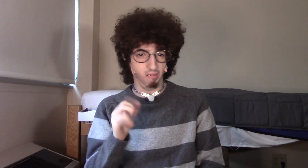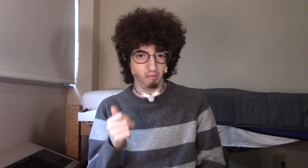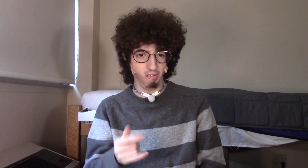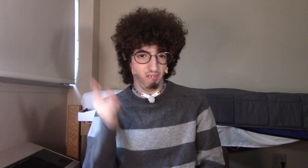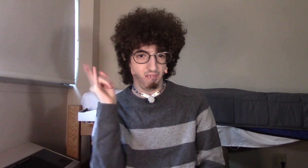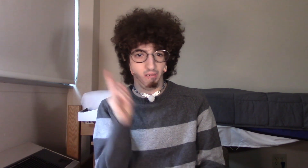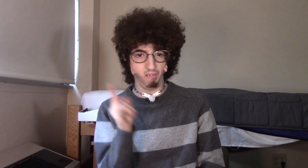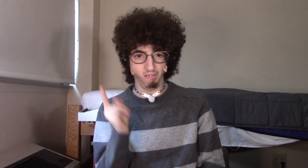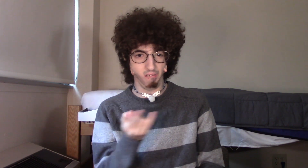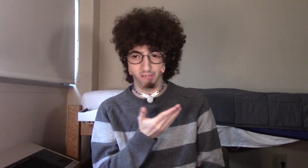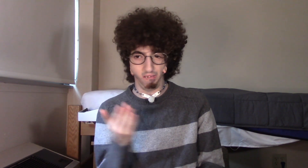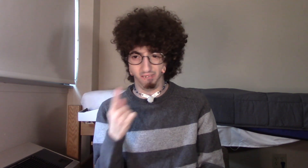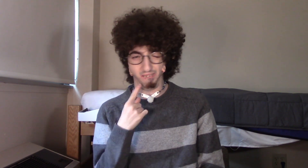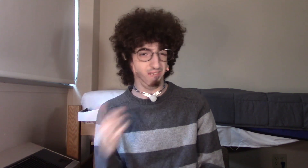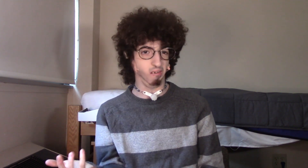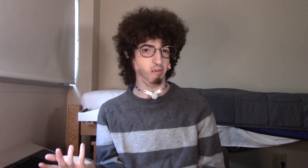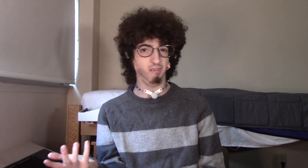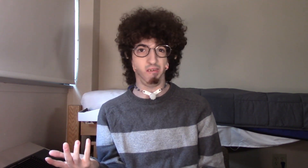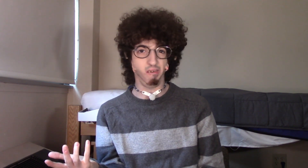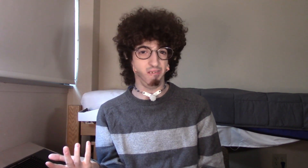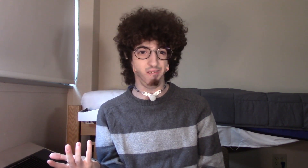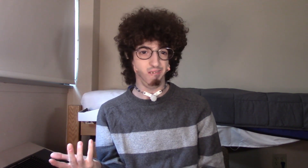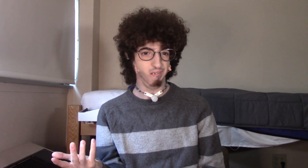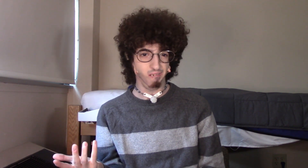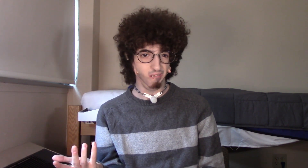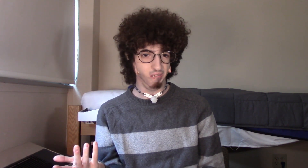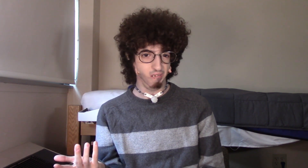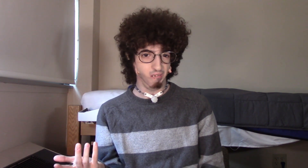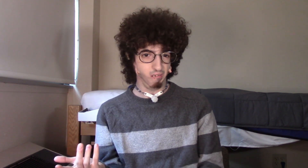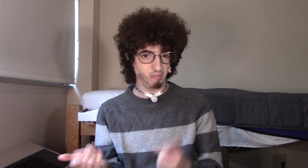That's such a bullshit thing to say